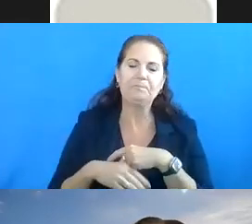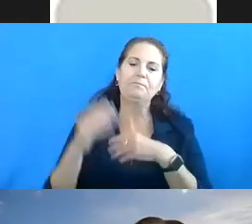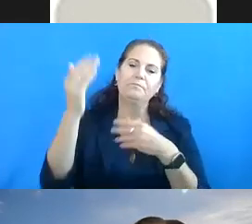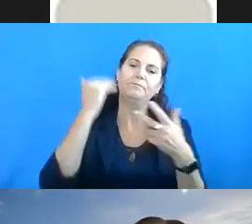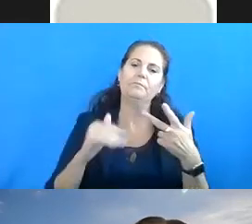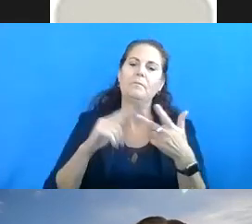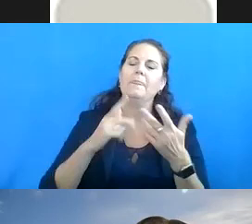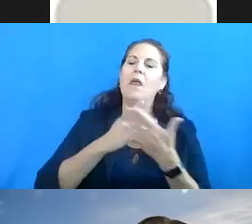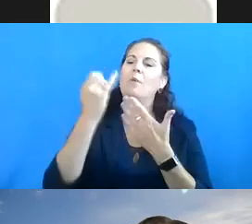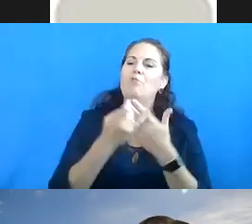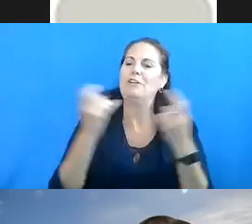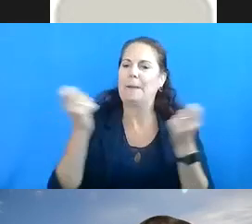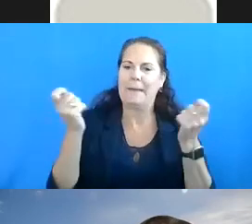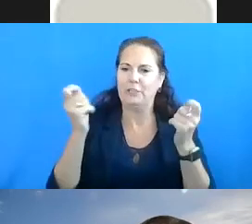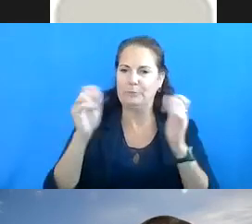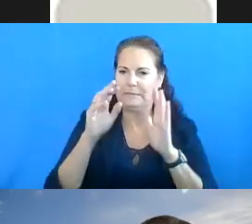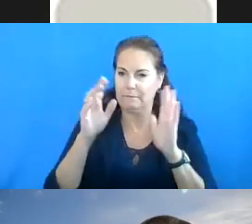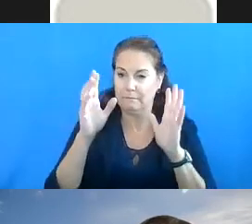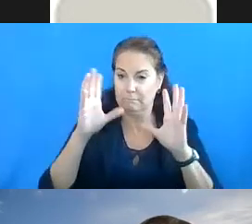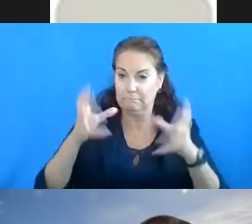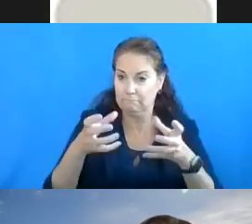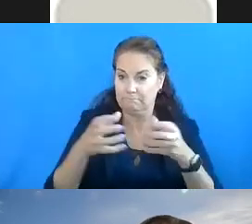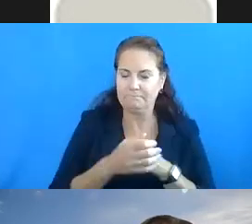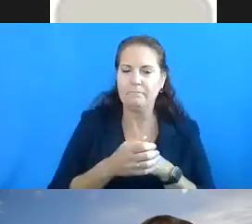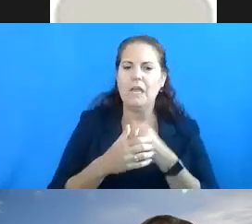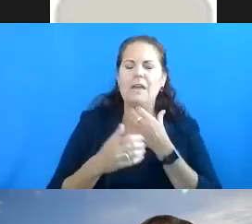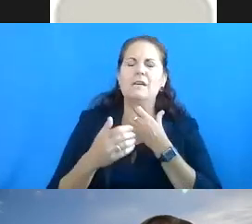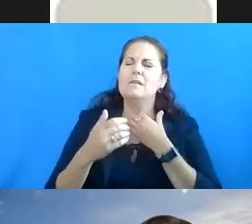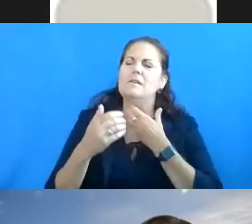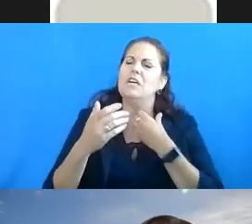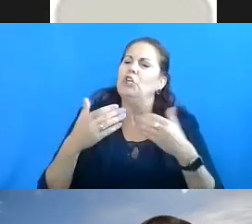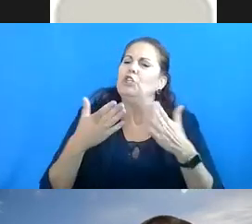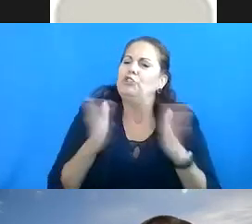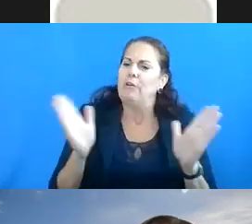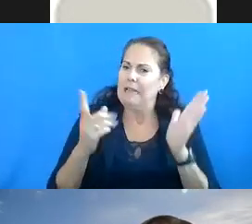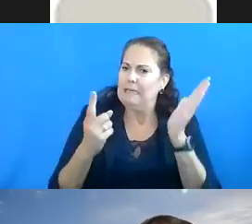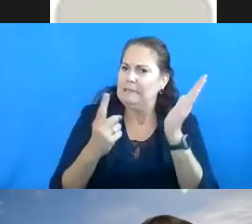You also need to understand project management. Generally, sometimes the person writing the